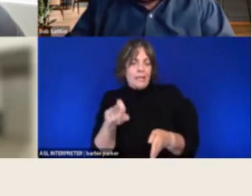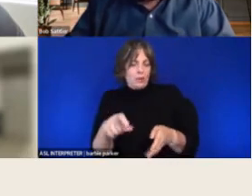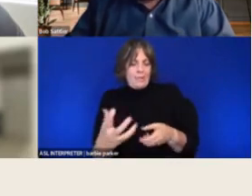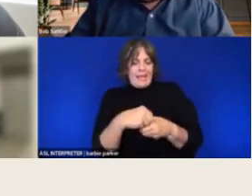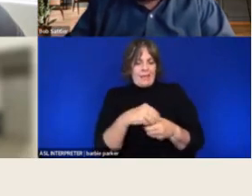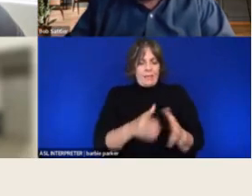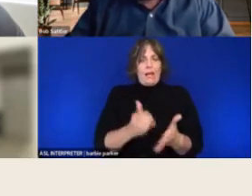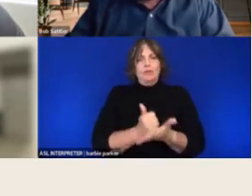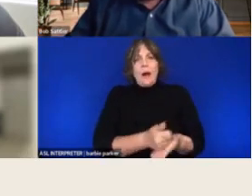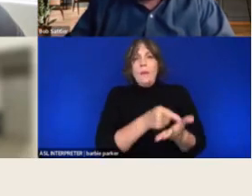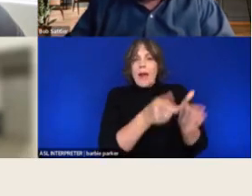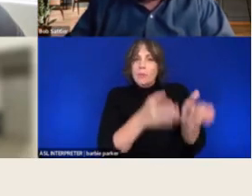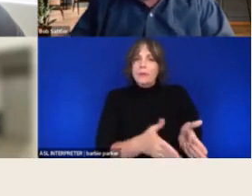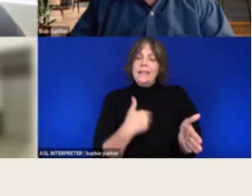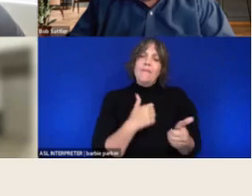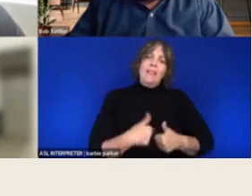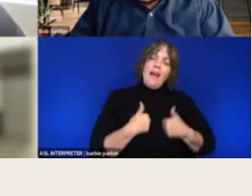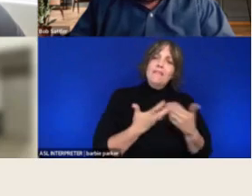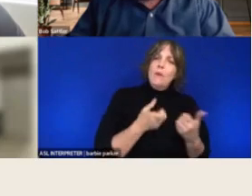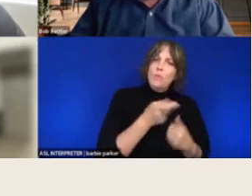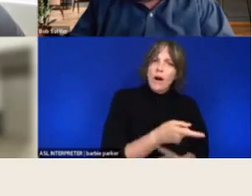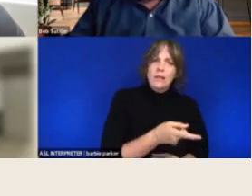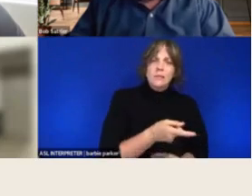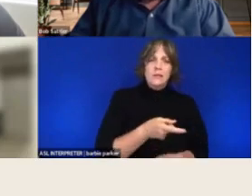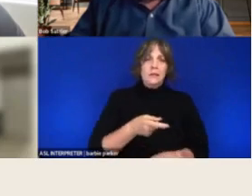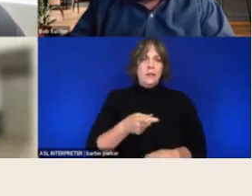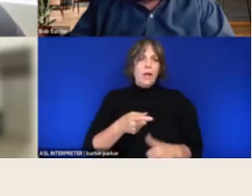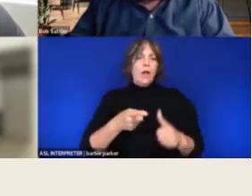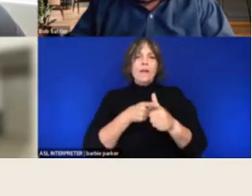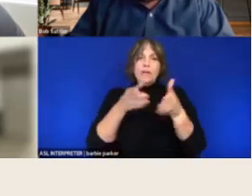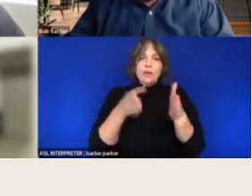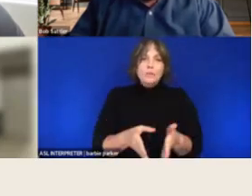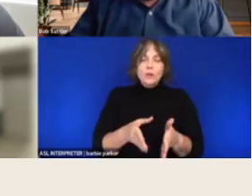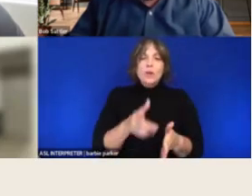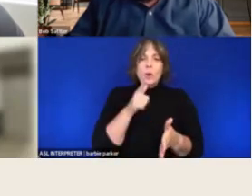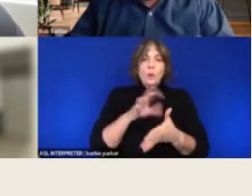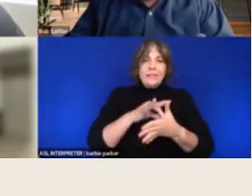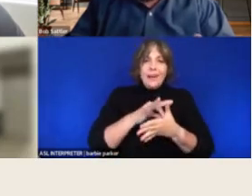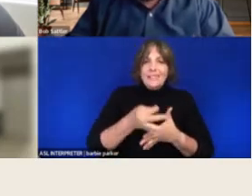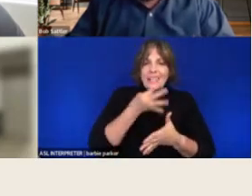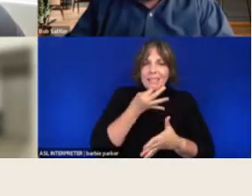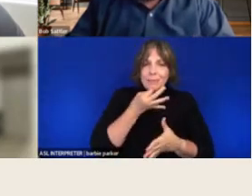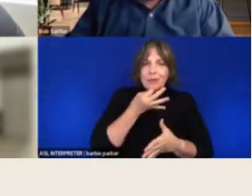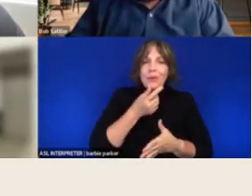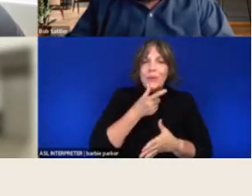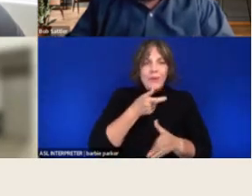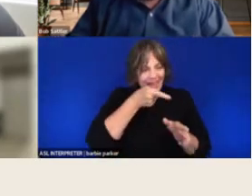foremost, the ultimate content person, content expert is the person themselves, and how do we take that information and then,